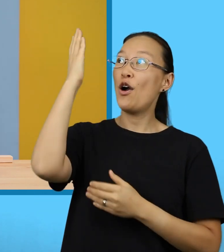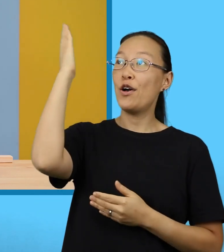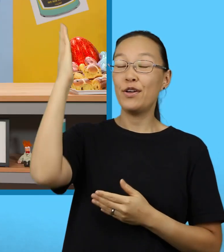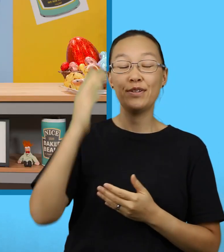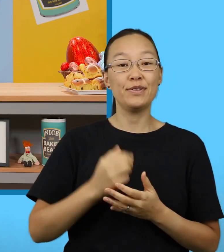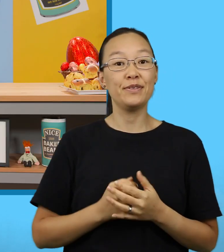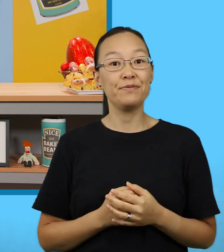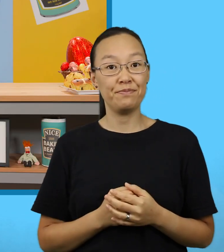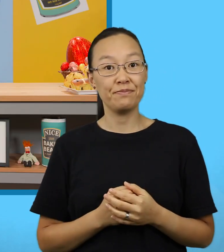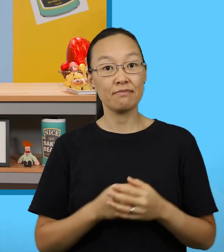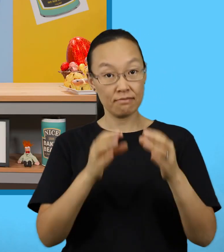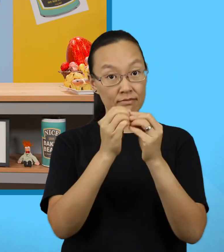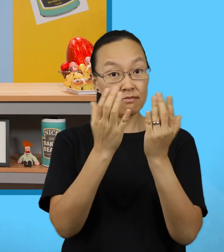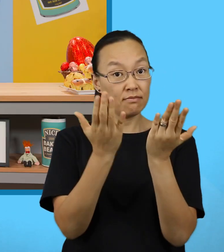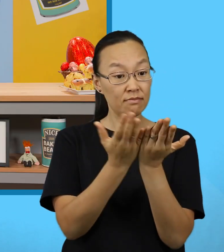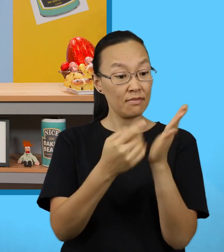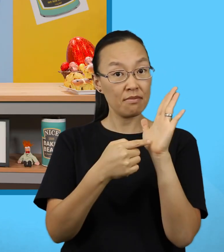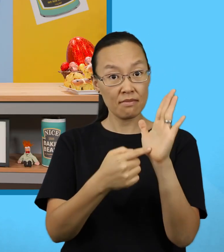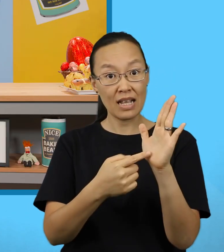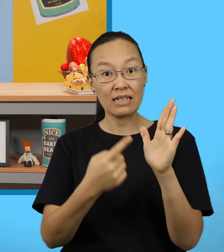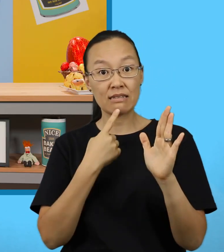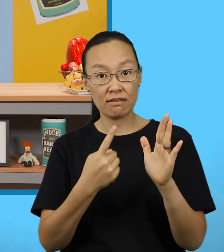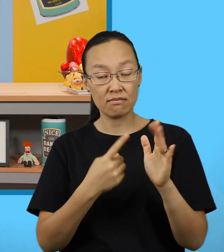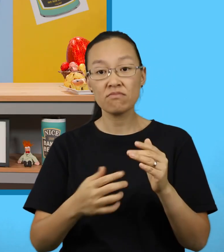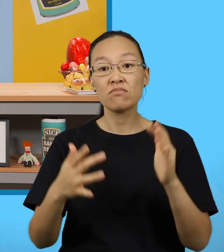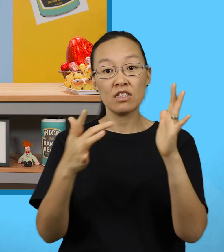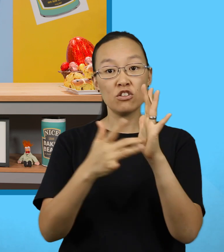See, the Bible tells us that what Jesus did at Easter